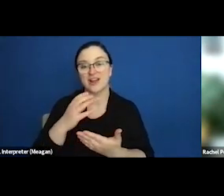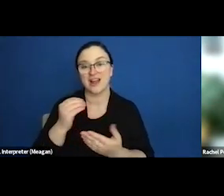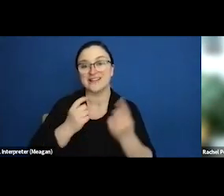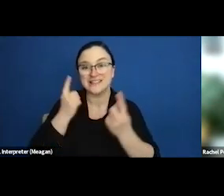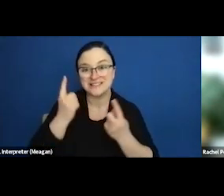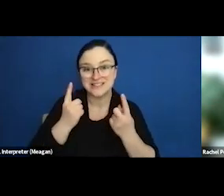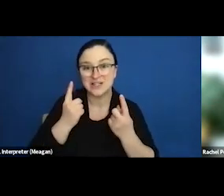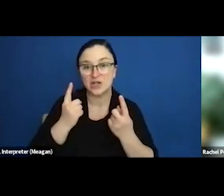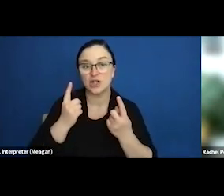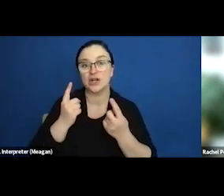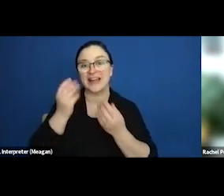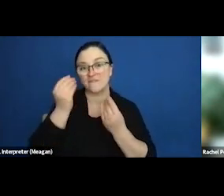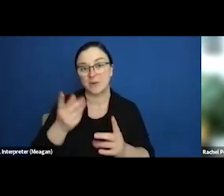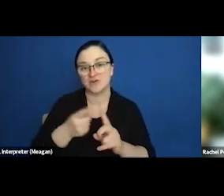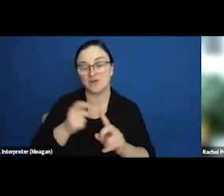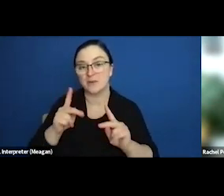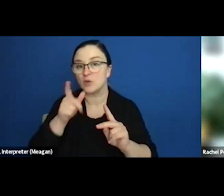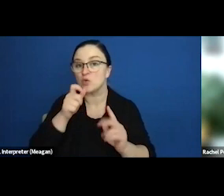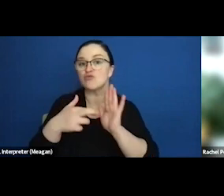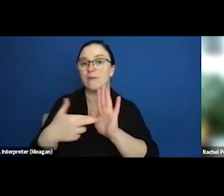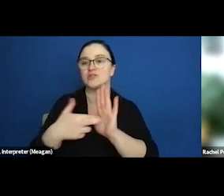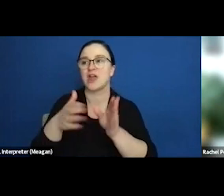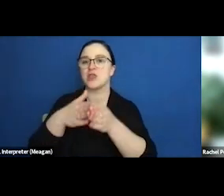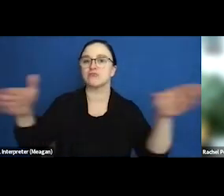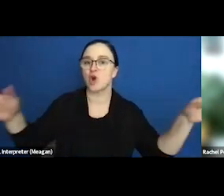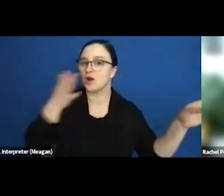who represent the broad interests of that community.